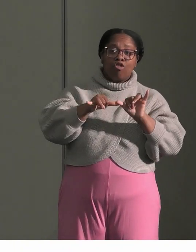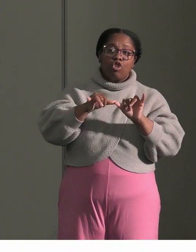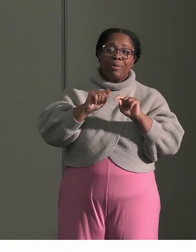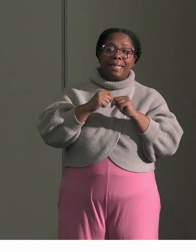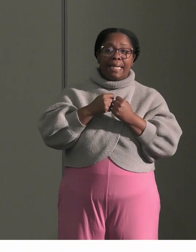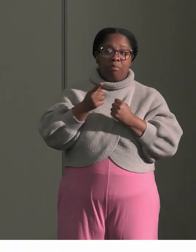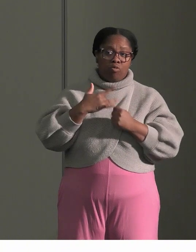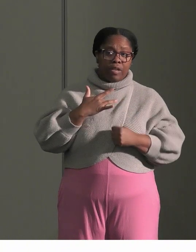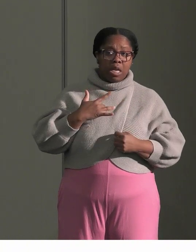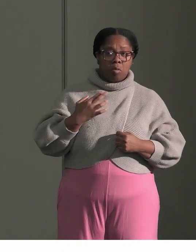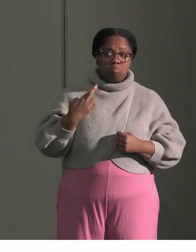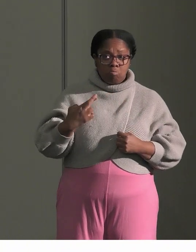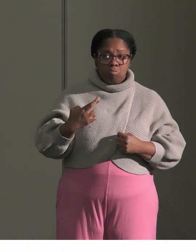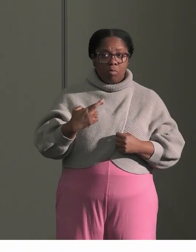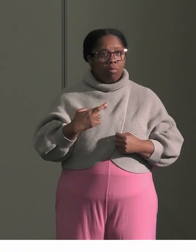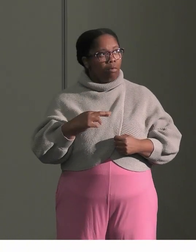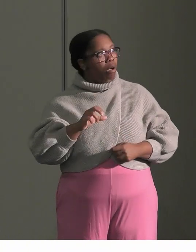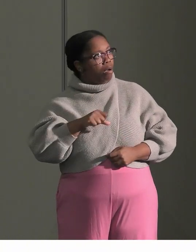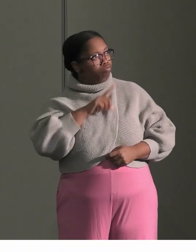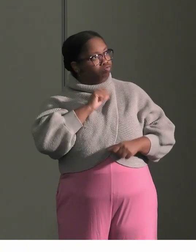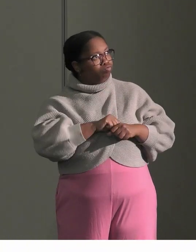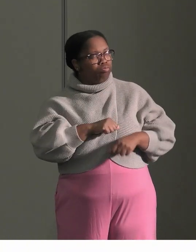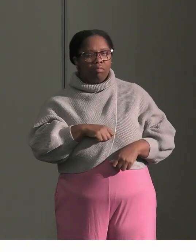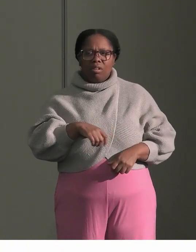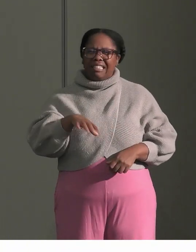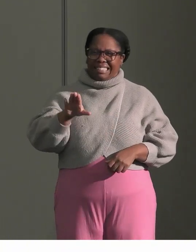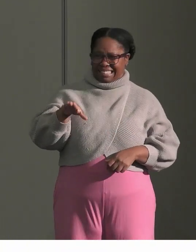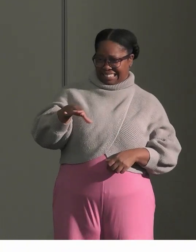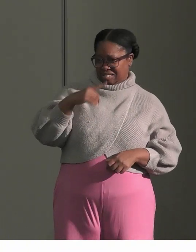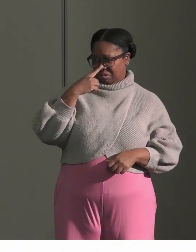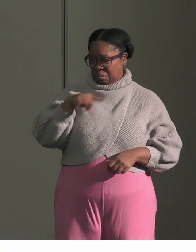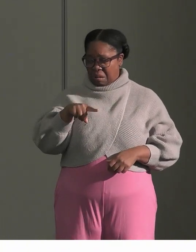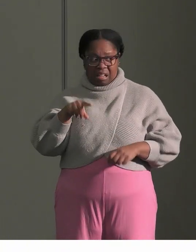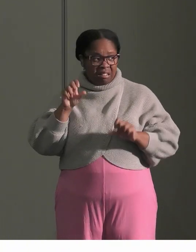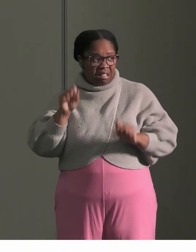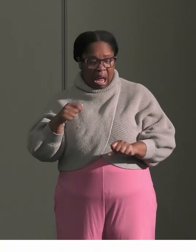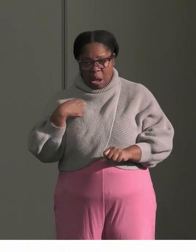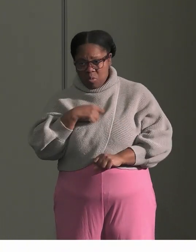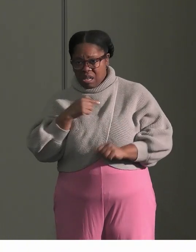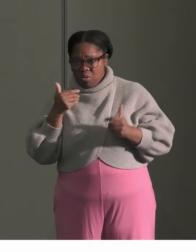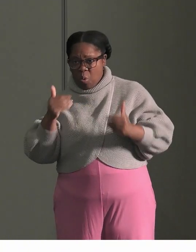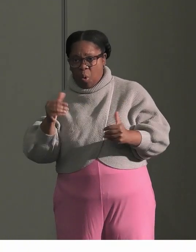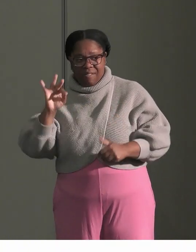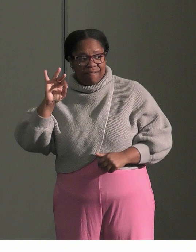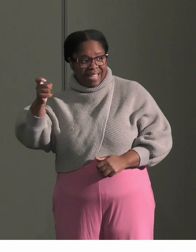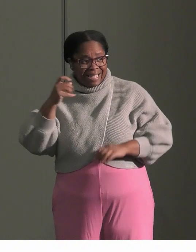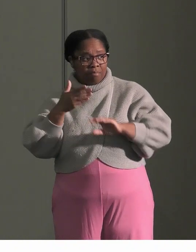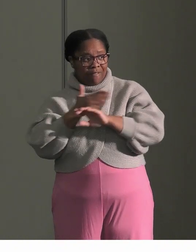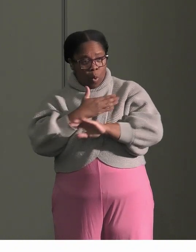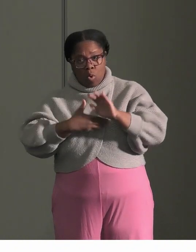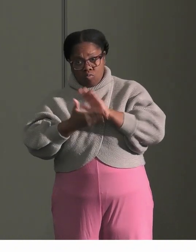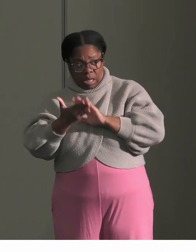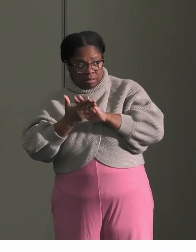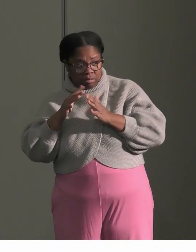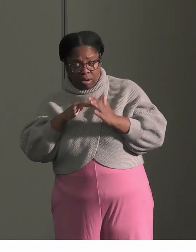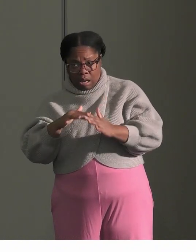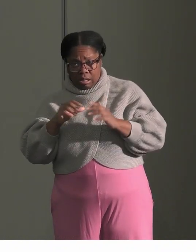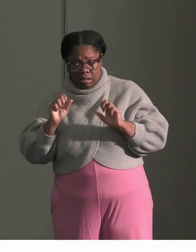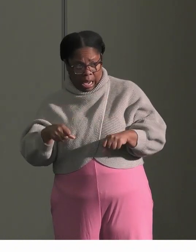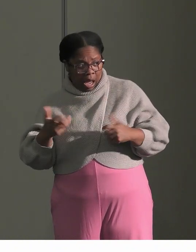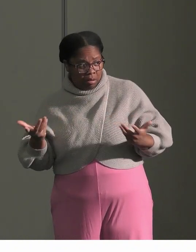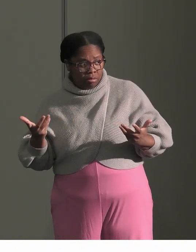close with? Yeah. Could you see if we could fix it before we run the study? Can we see if we